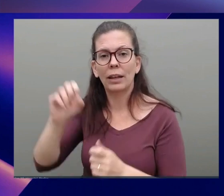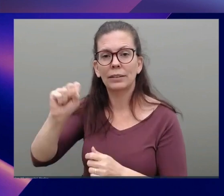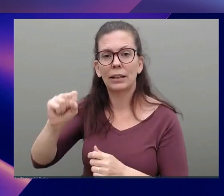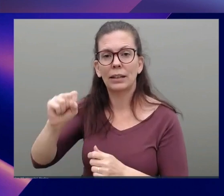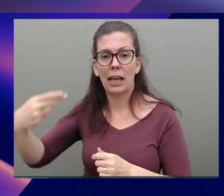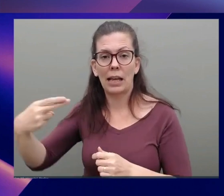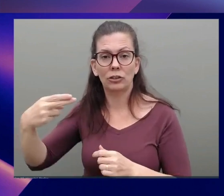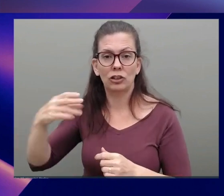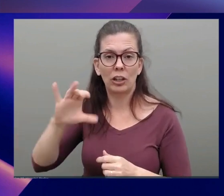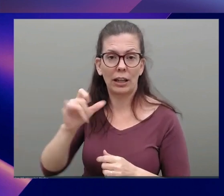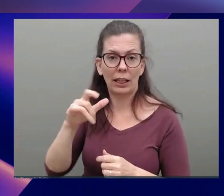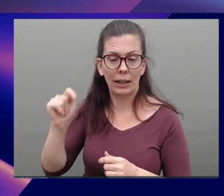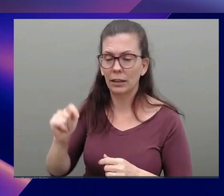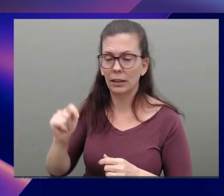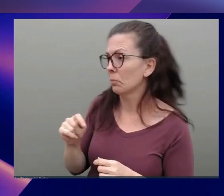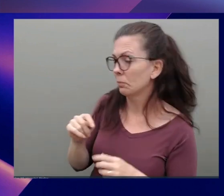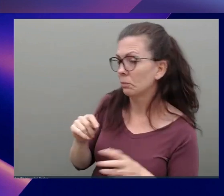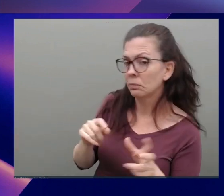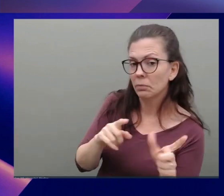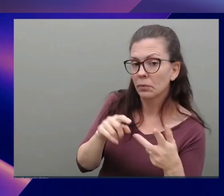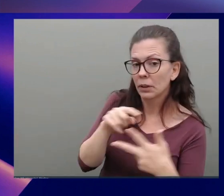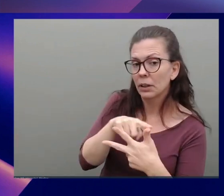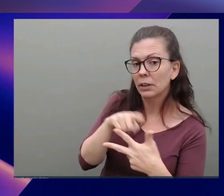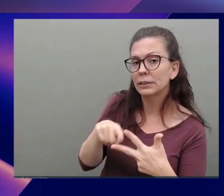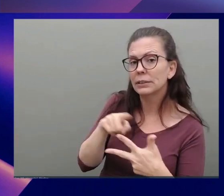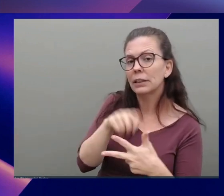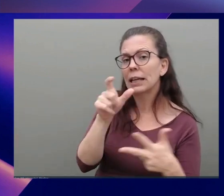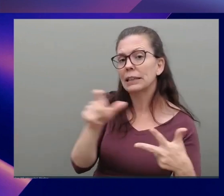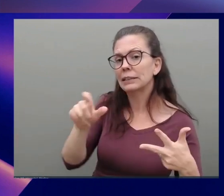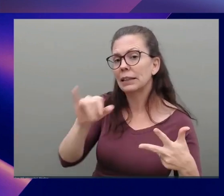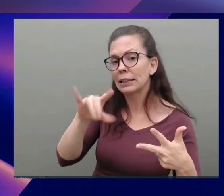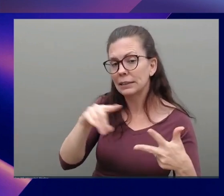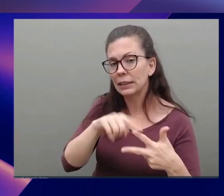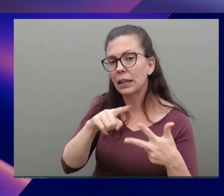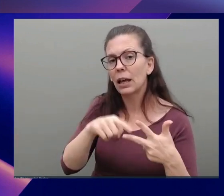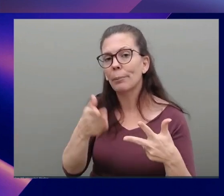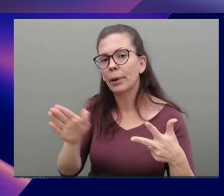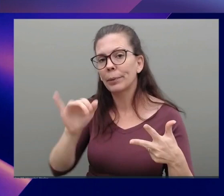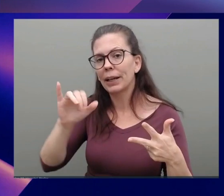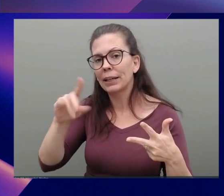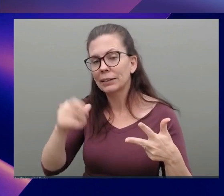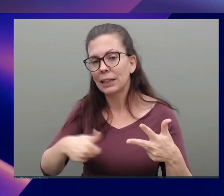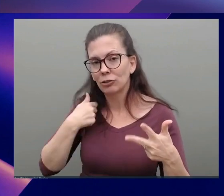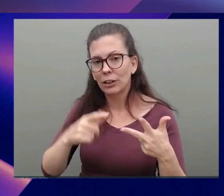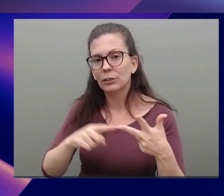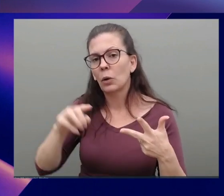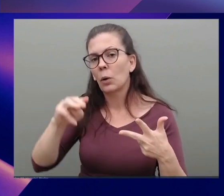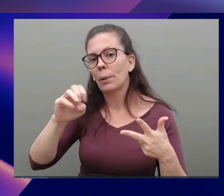Instance ID, public IP address, or metadata? Type your answer in the chat.